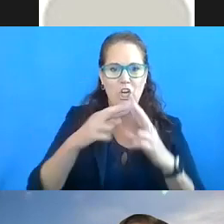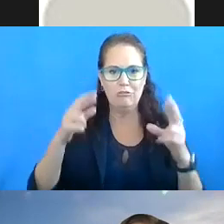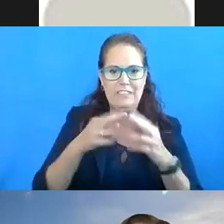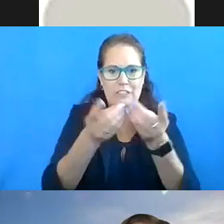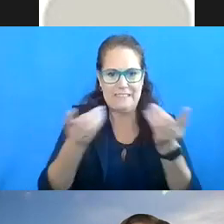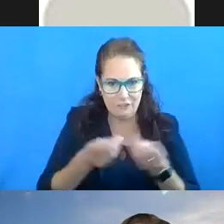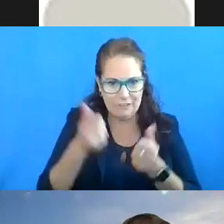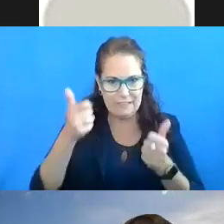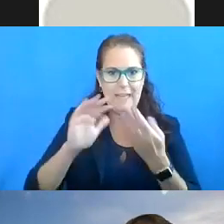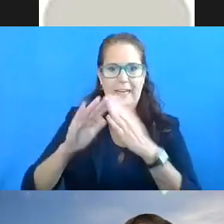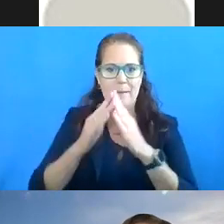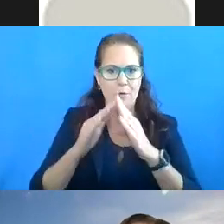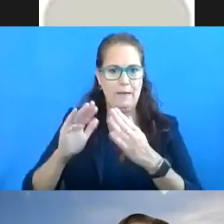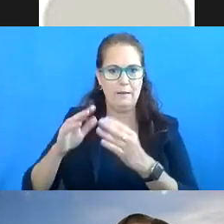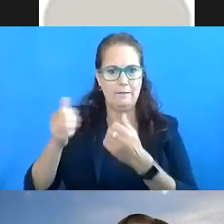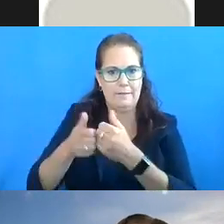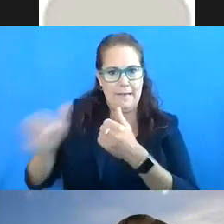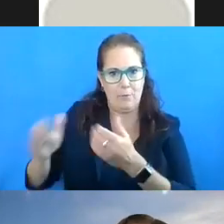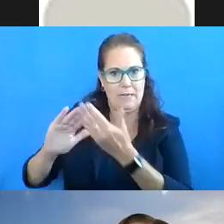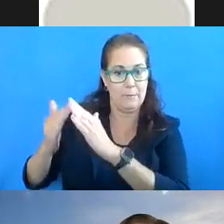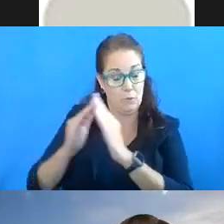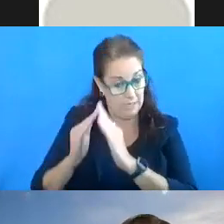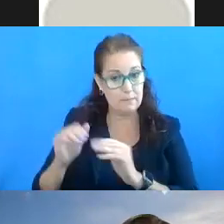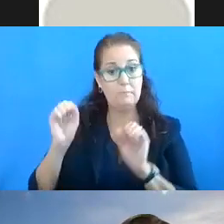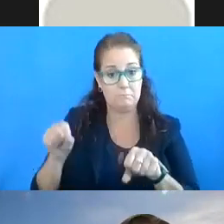communities. It’s true, those could be stakeholders. Community members.